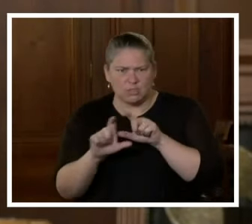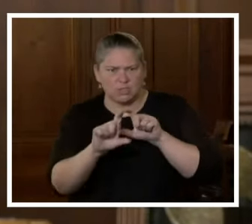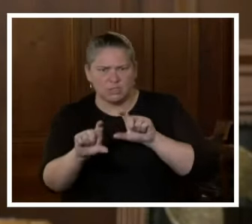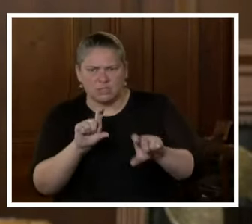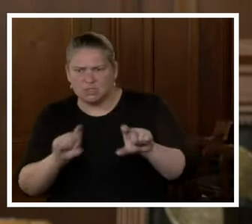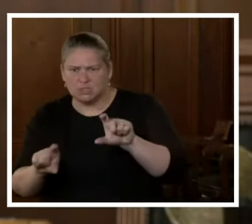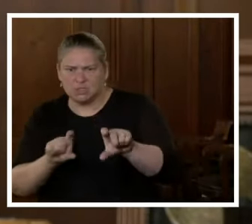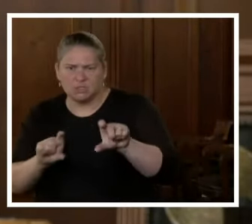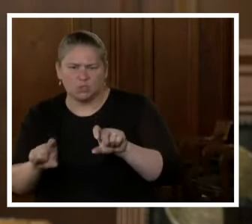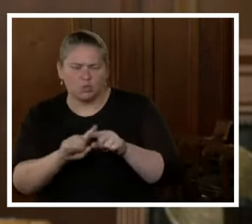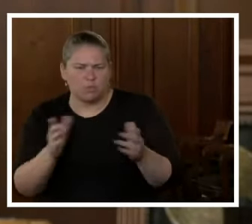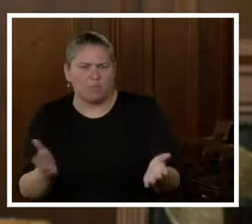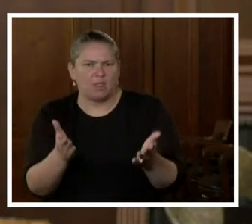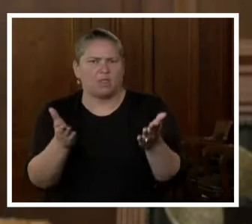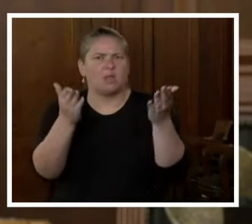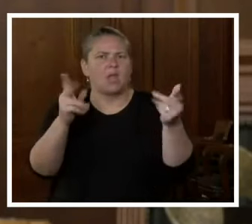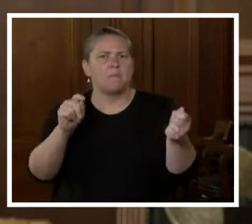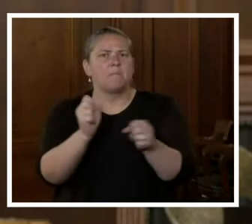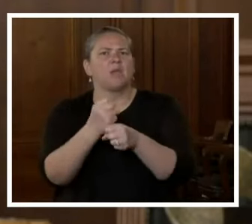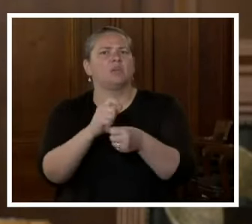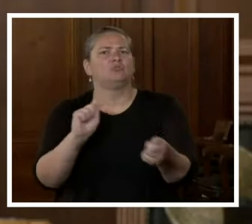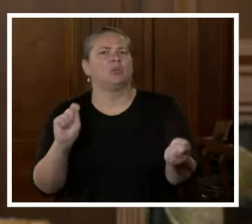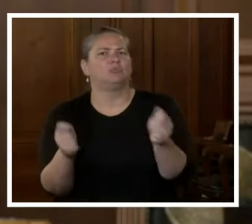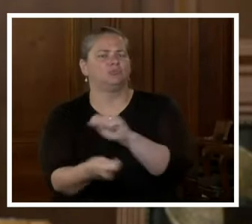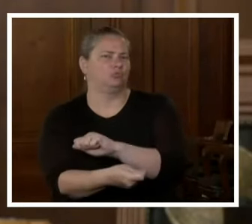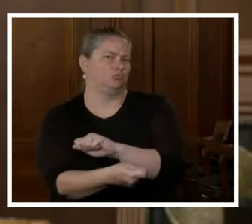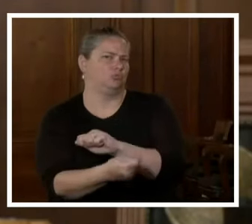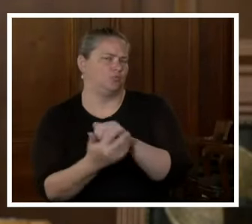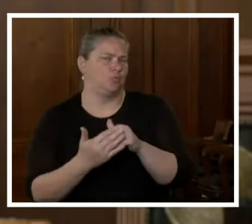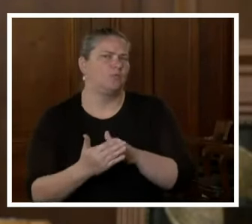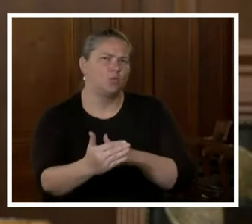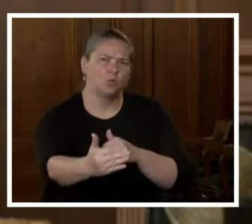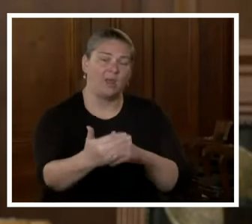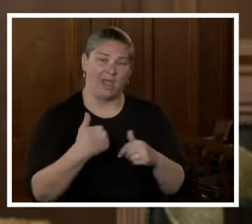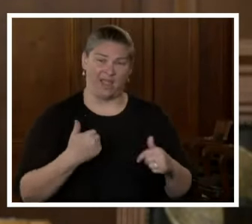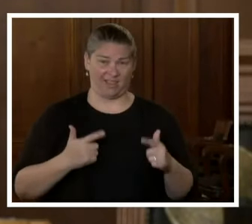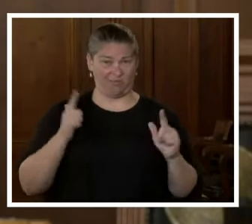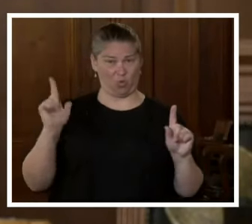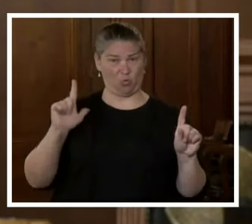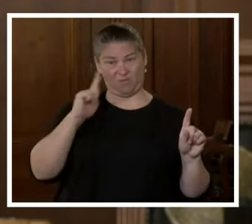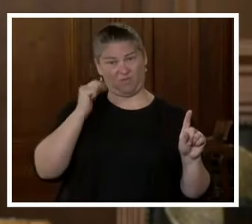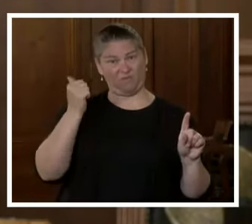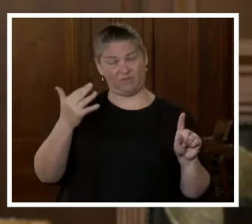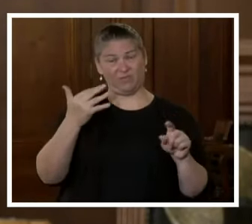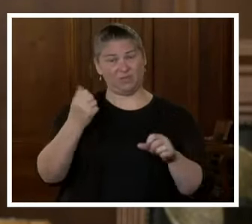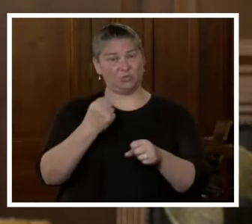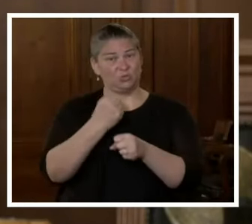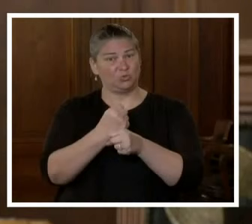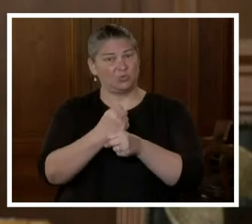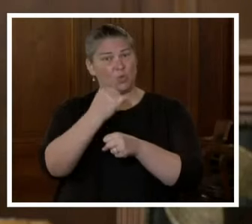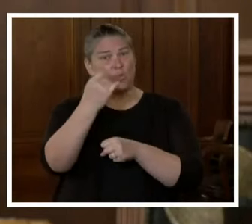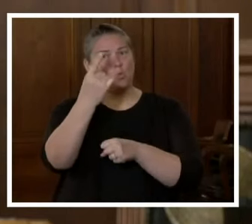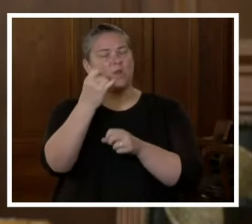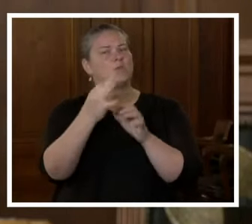THANK YOU, GOVERNOR. WELL, YESTERDAY I CAME AND I HAD